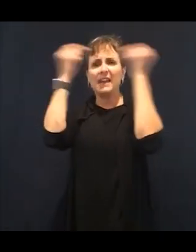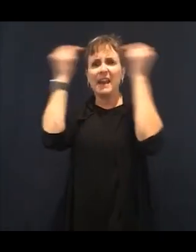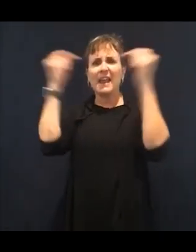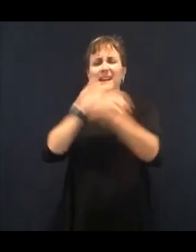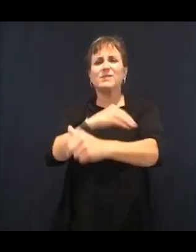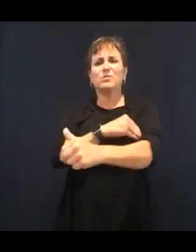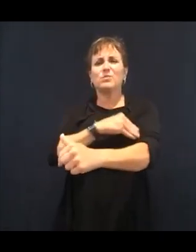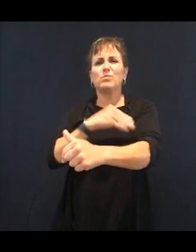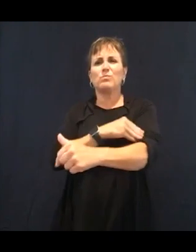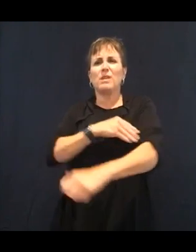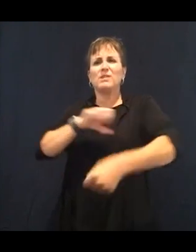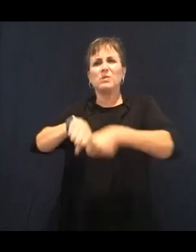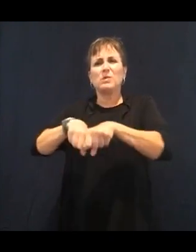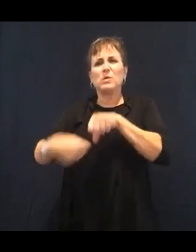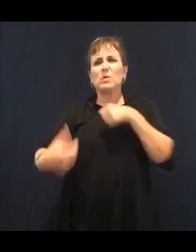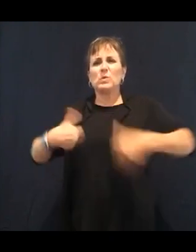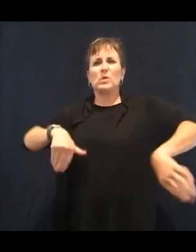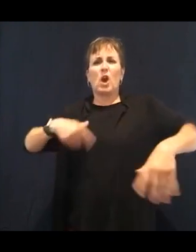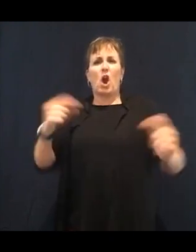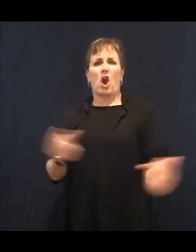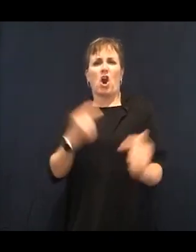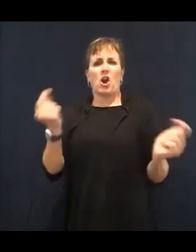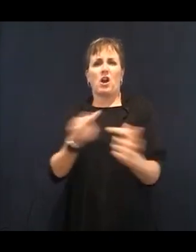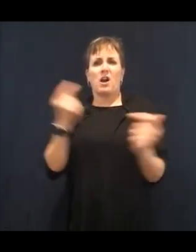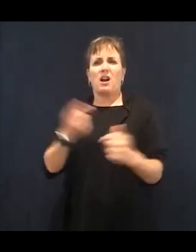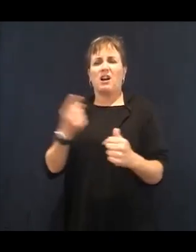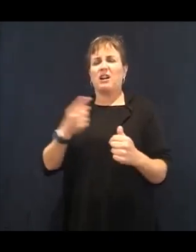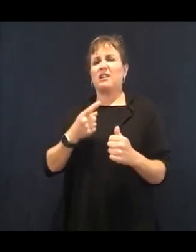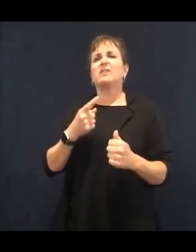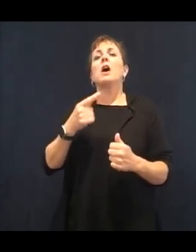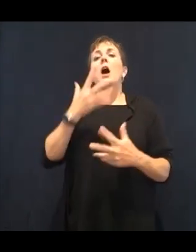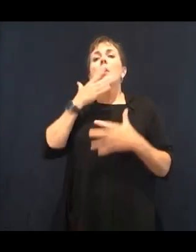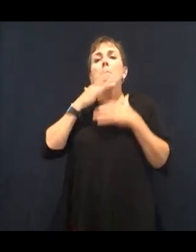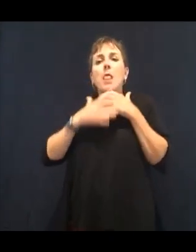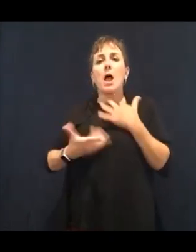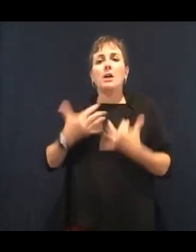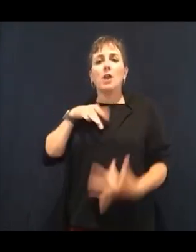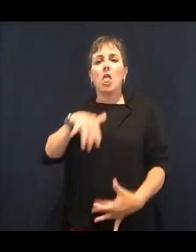illness, and just some major hunger where you're constantly needing